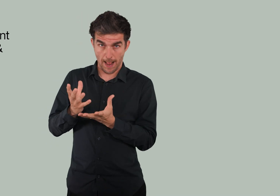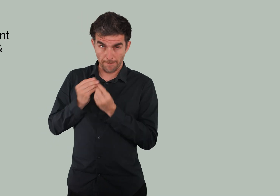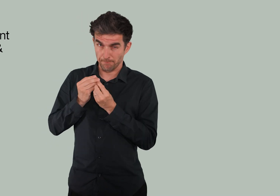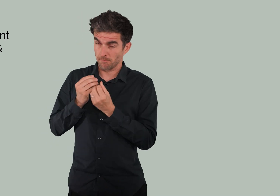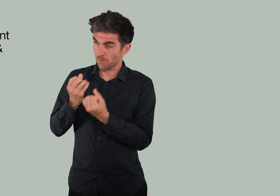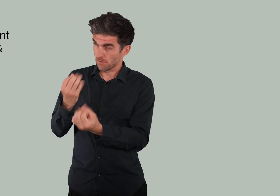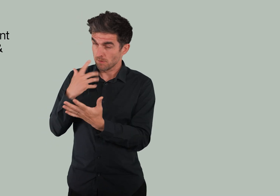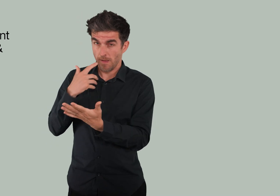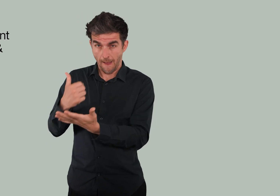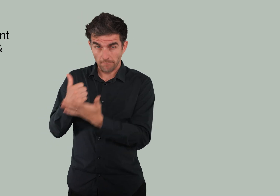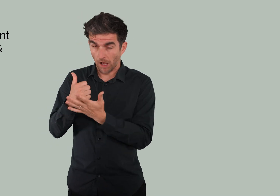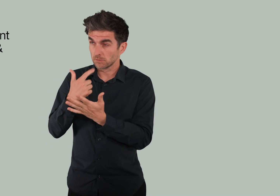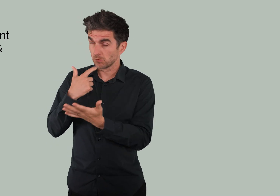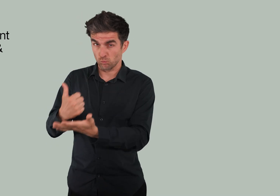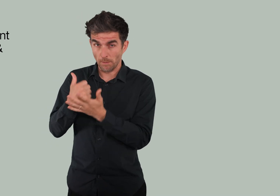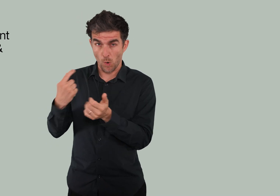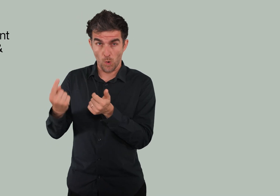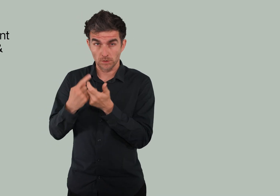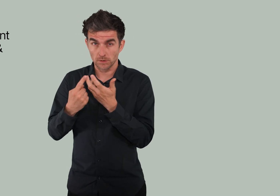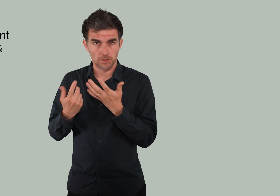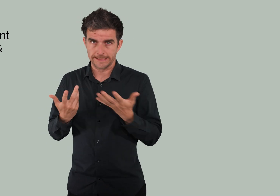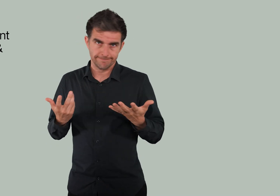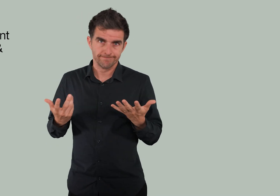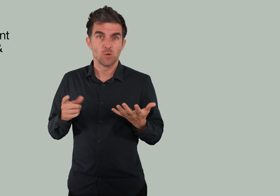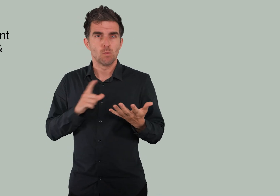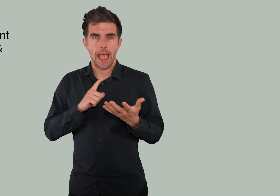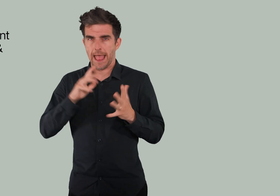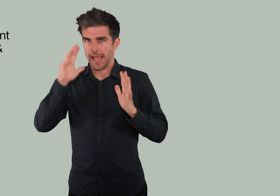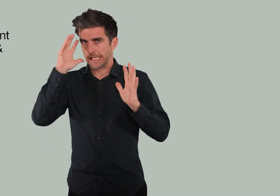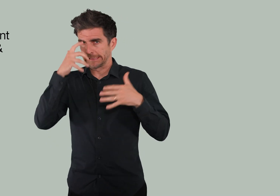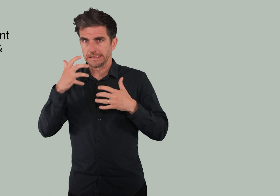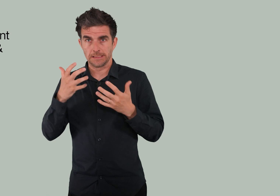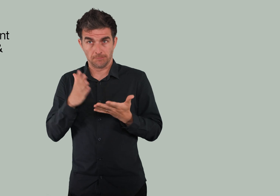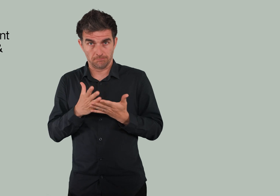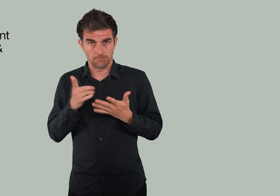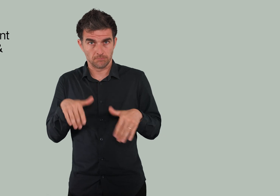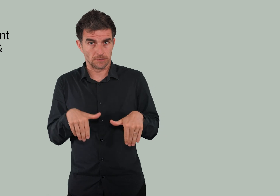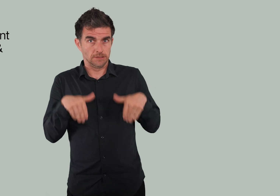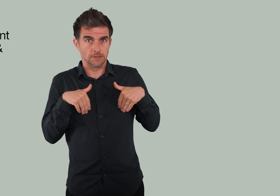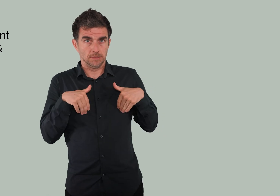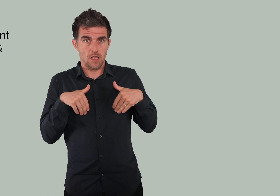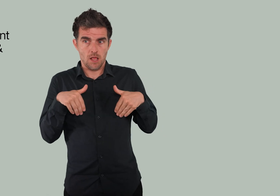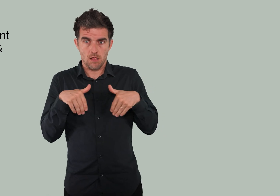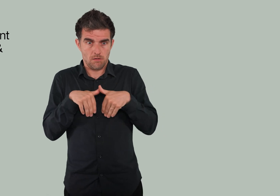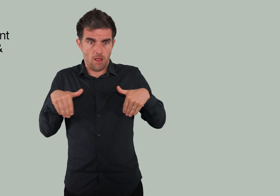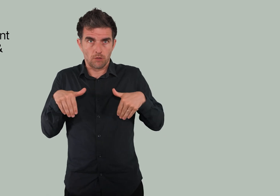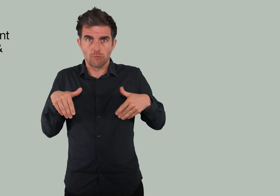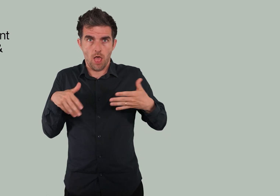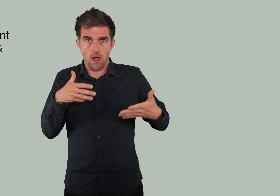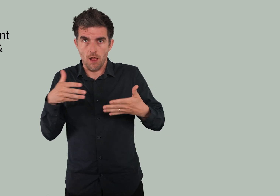a helpful source of advice and support, largely due to concerns around impartiality